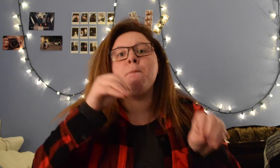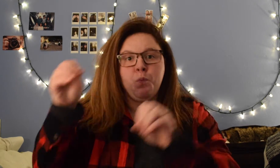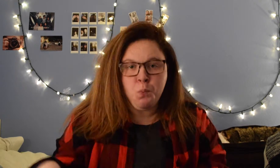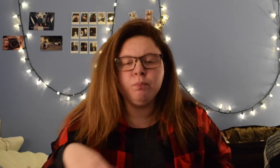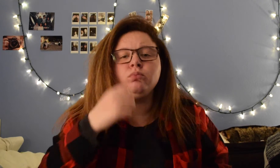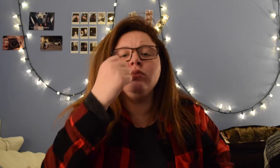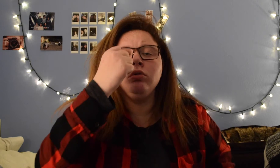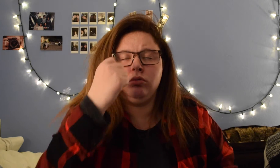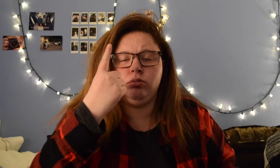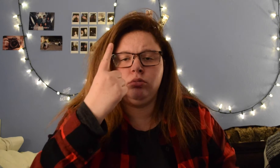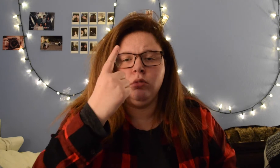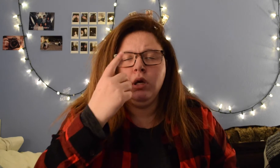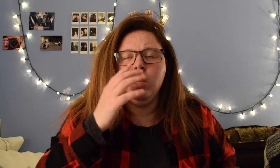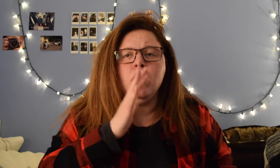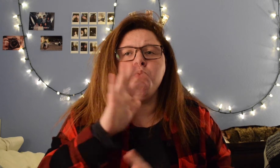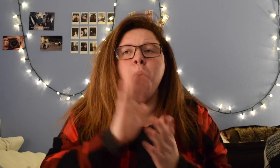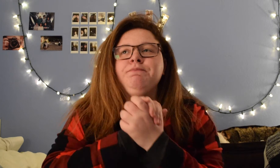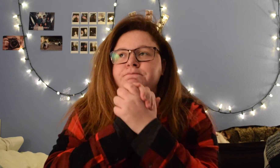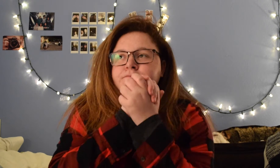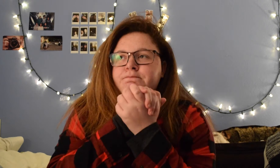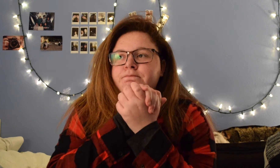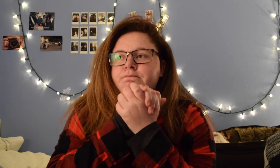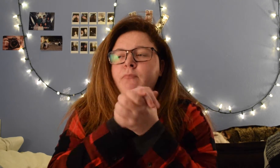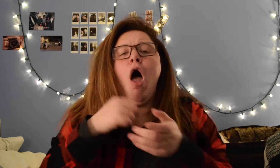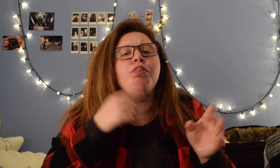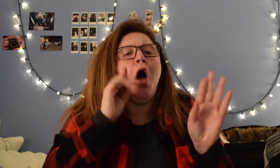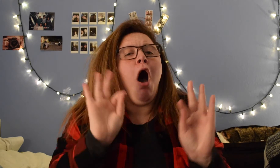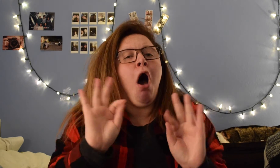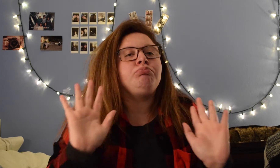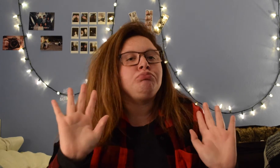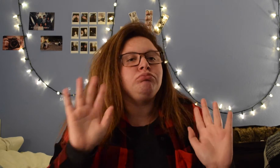I moved to another seat and wait till you hear more. I thought it wasn't a big deal